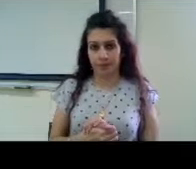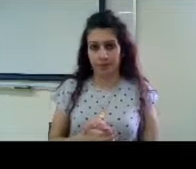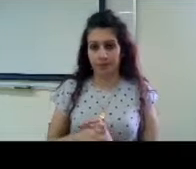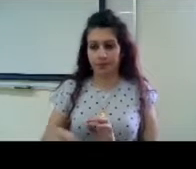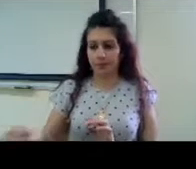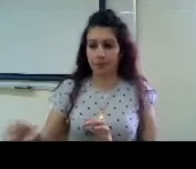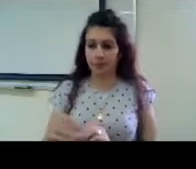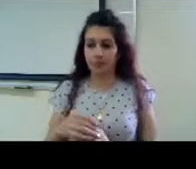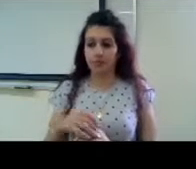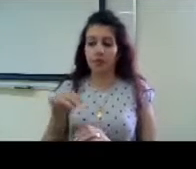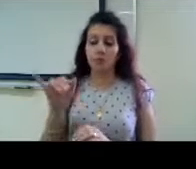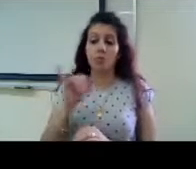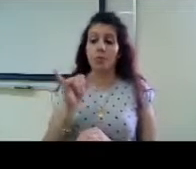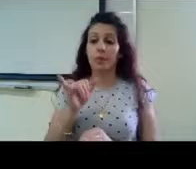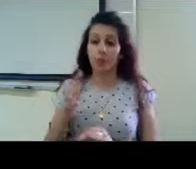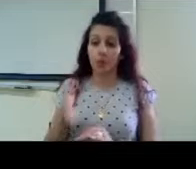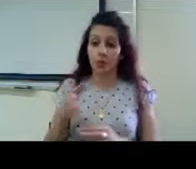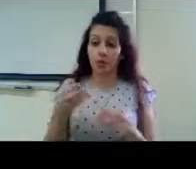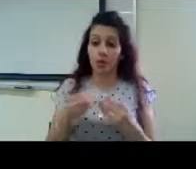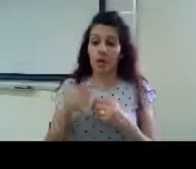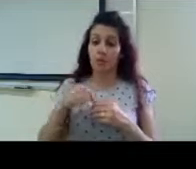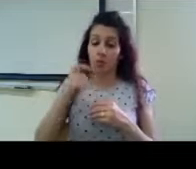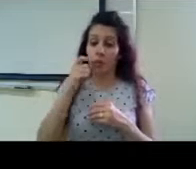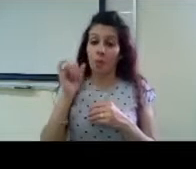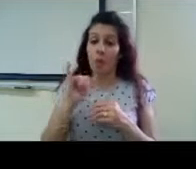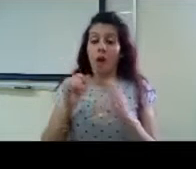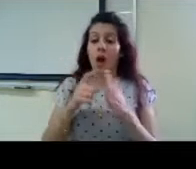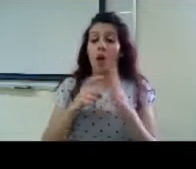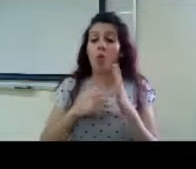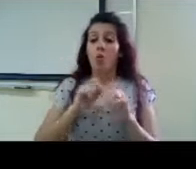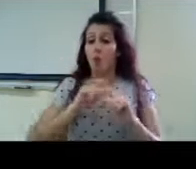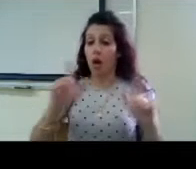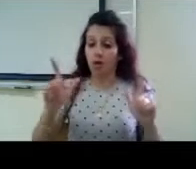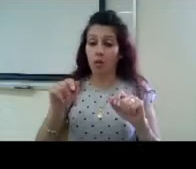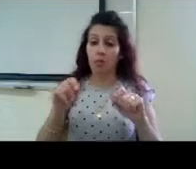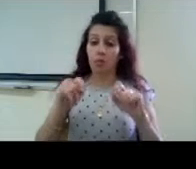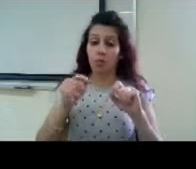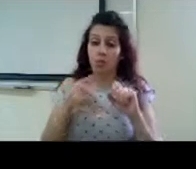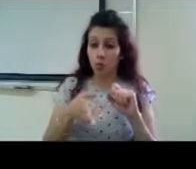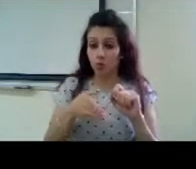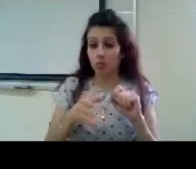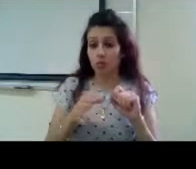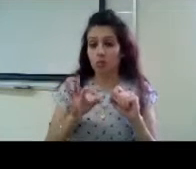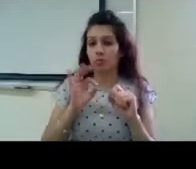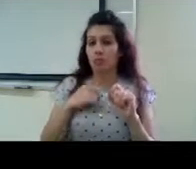level triple a success criteria so this is really the focus on web accessibility